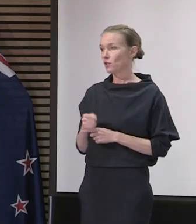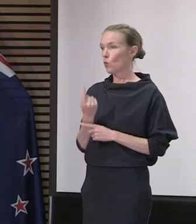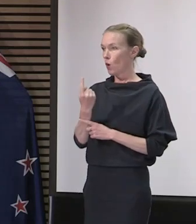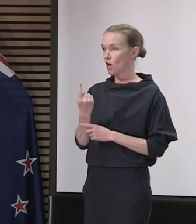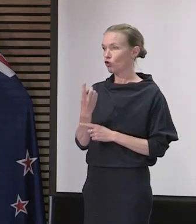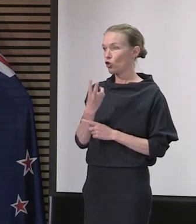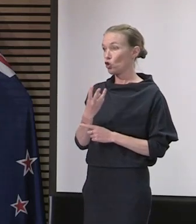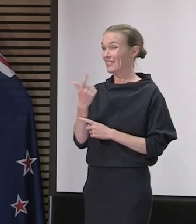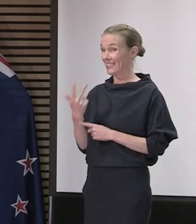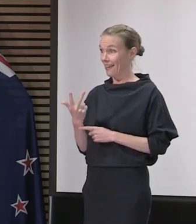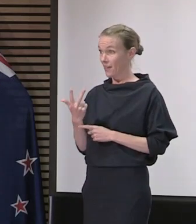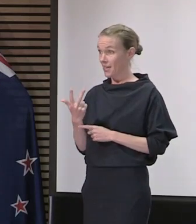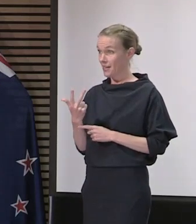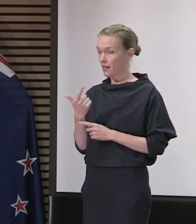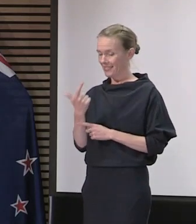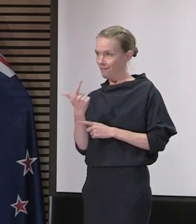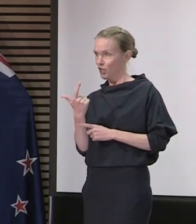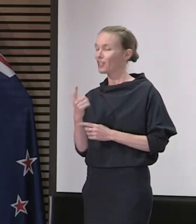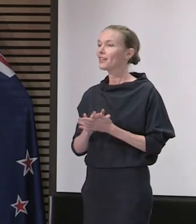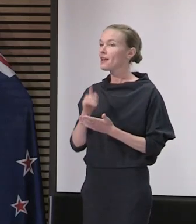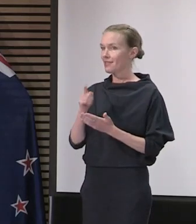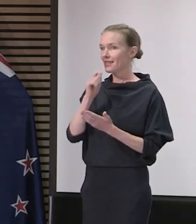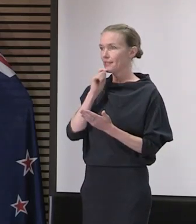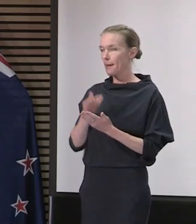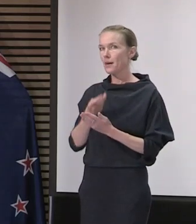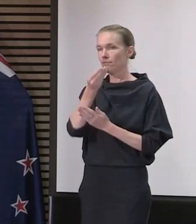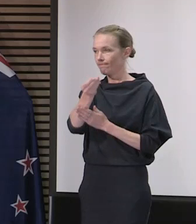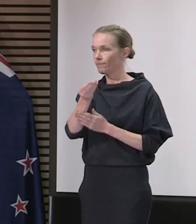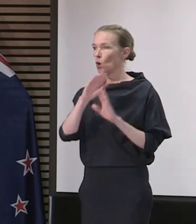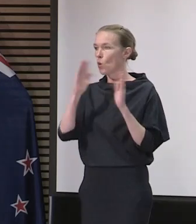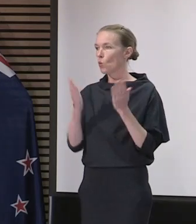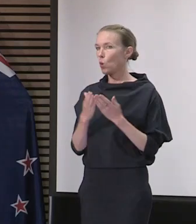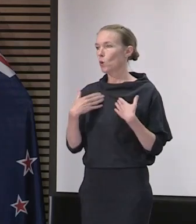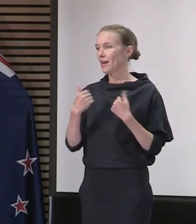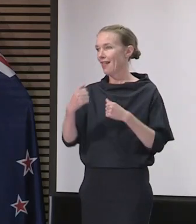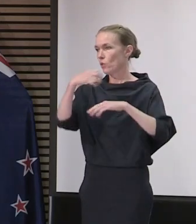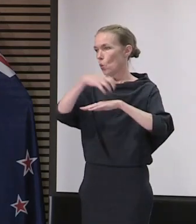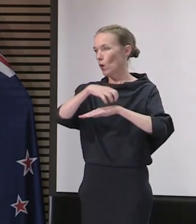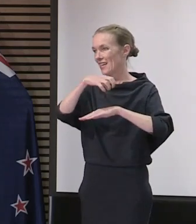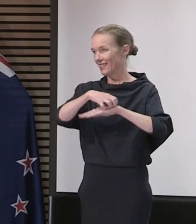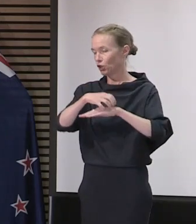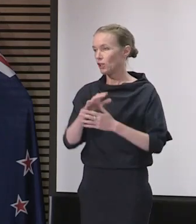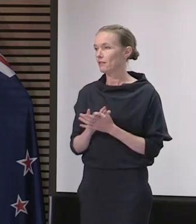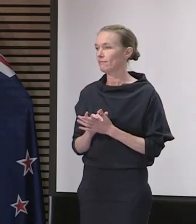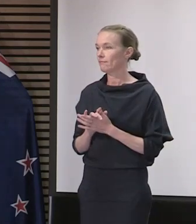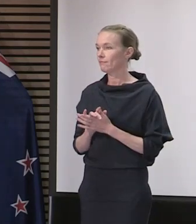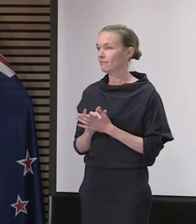confirmed cases rises by one and is now 1,137 and this is